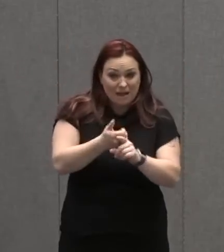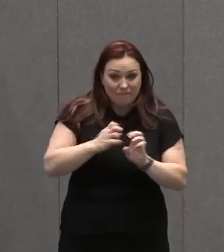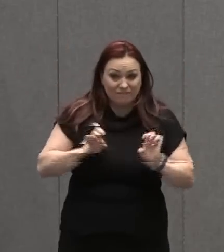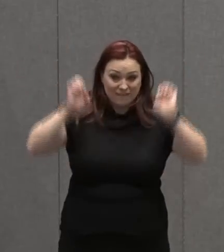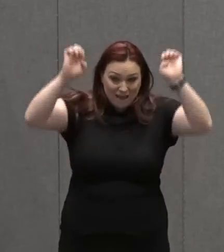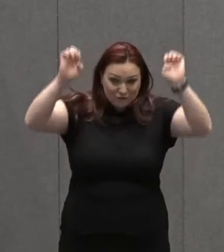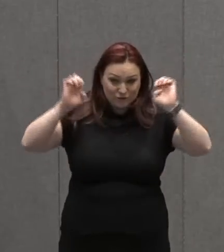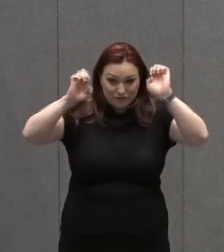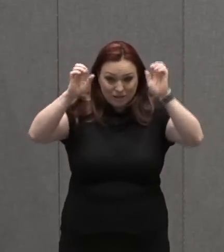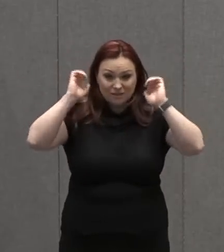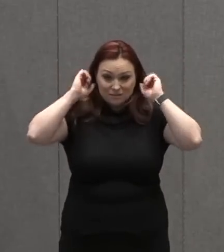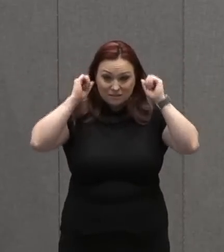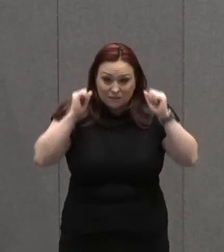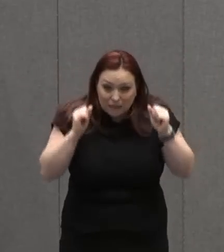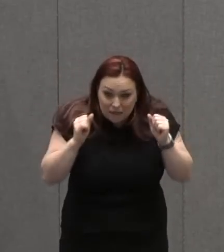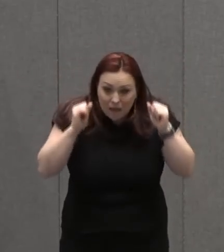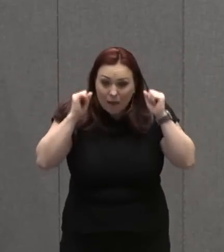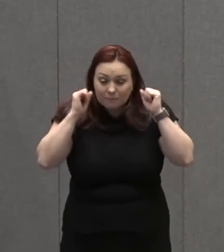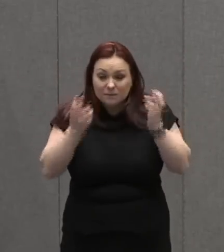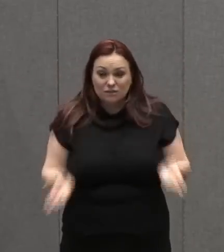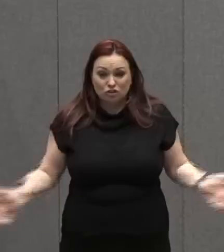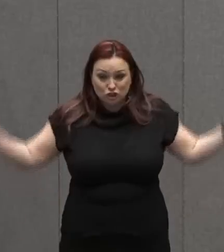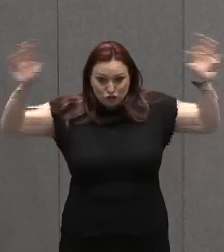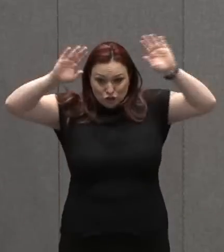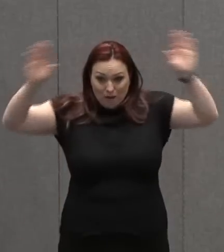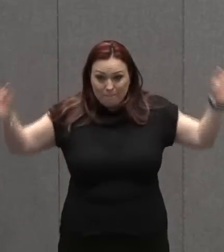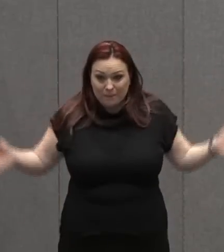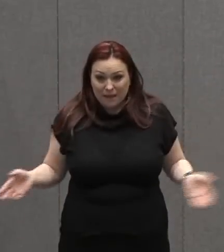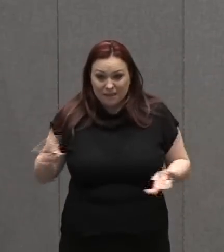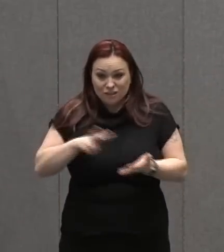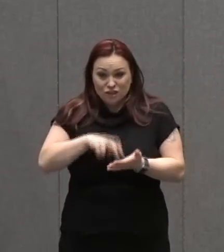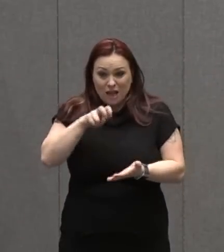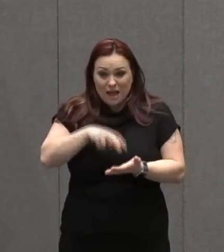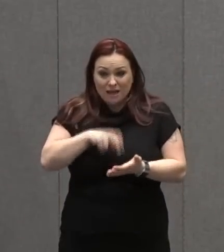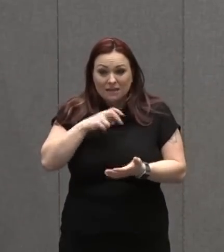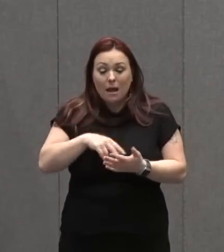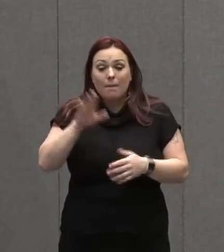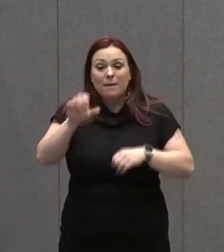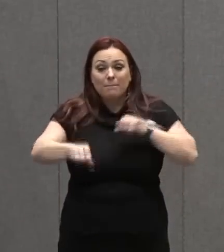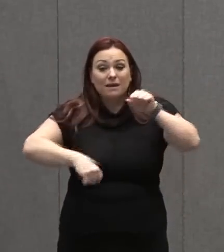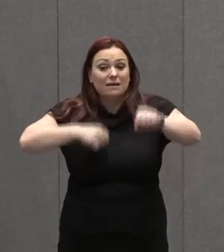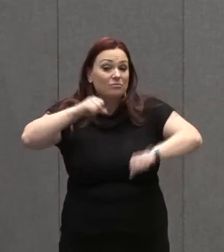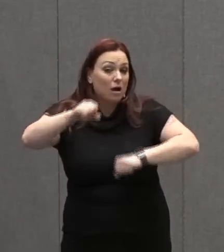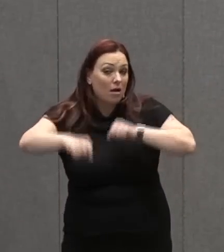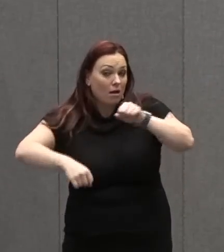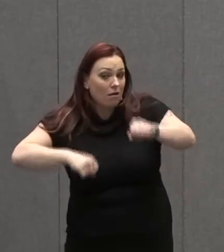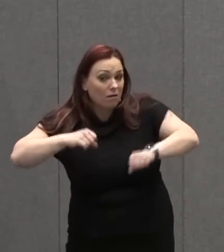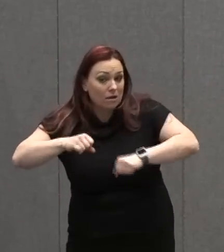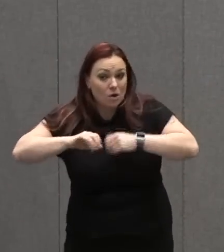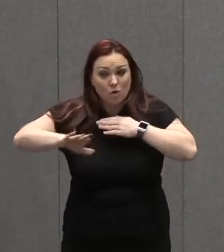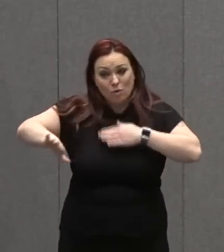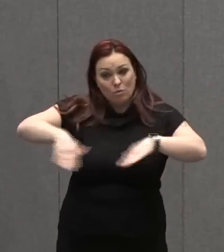like sit-ups, jumping jacks, maybe you're going for bike rides, maybe you're going for walks,